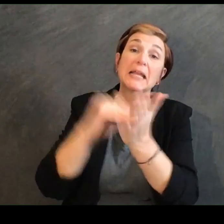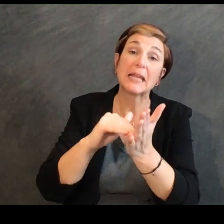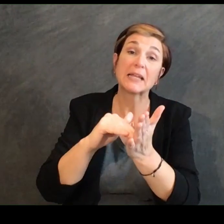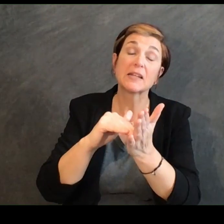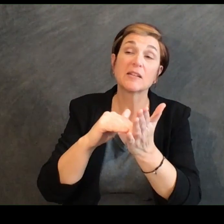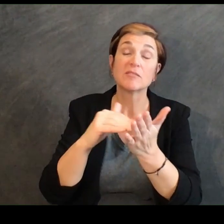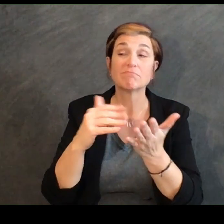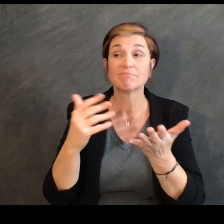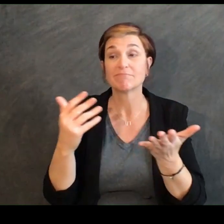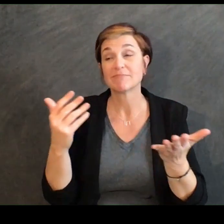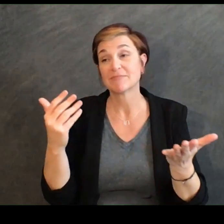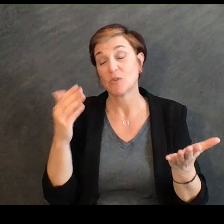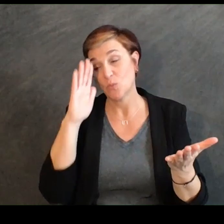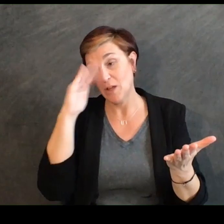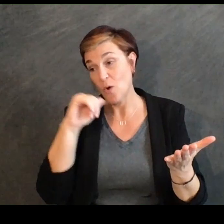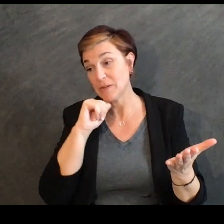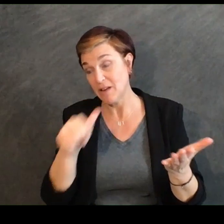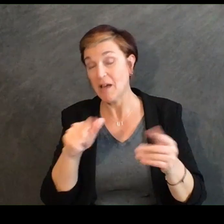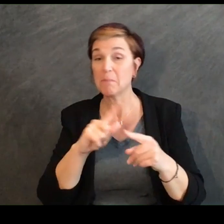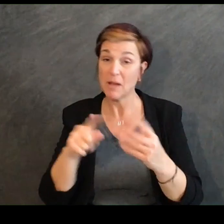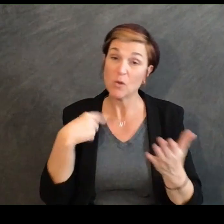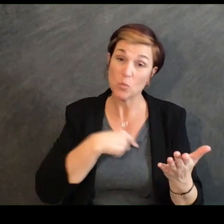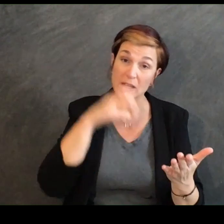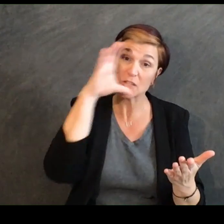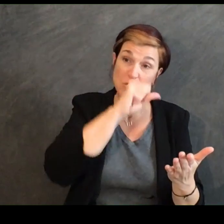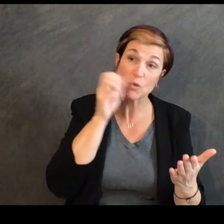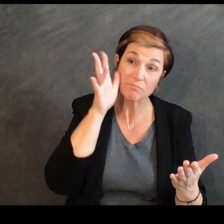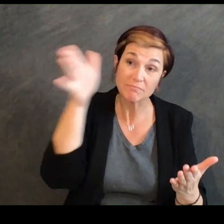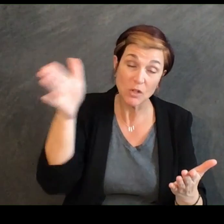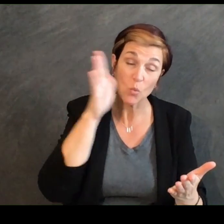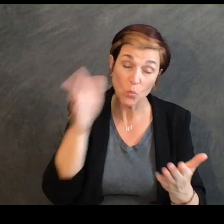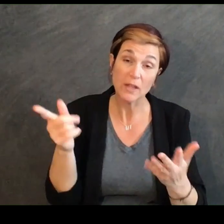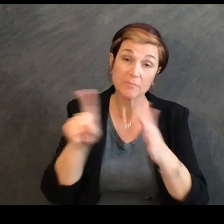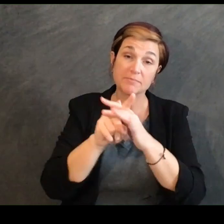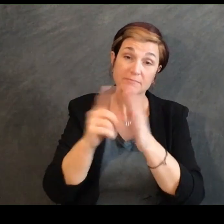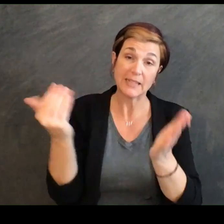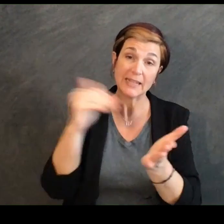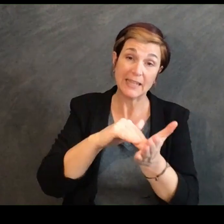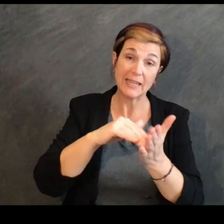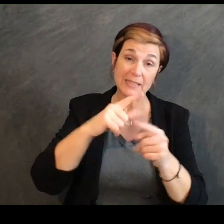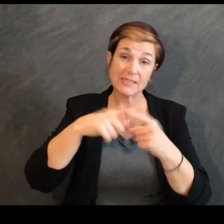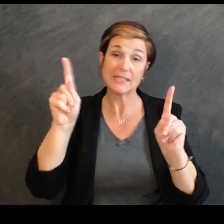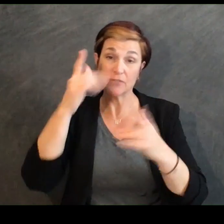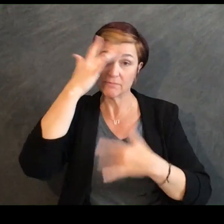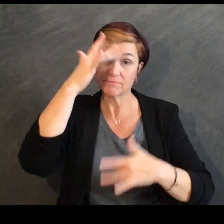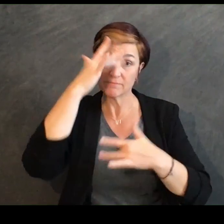out there some bad ones over the years and I guess that'll continue to an